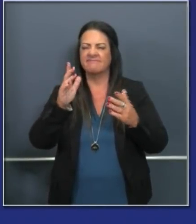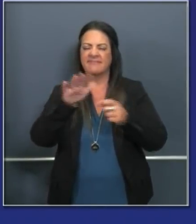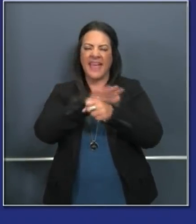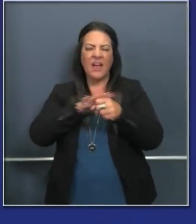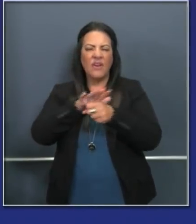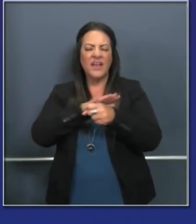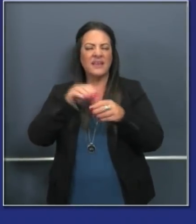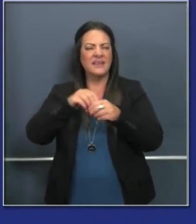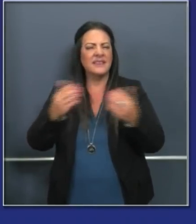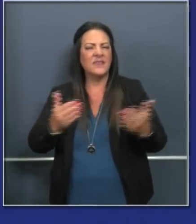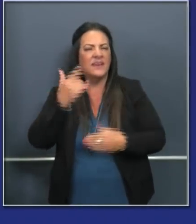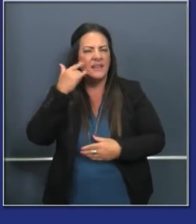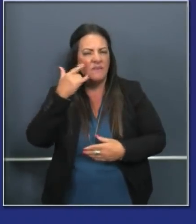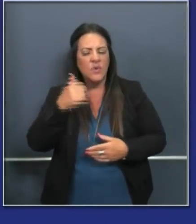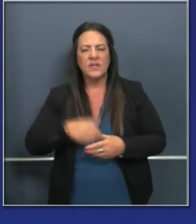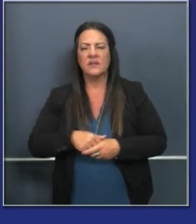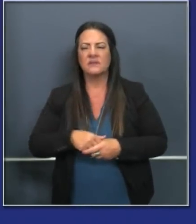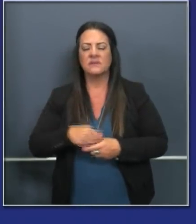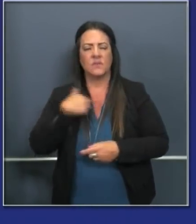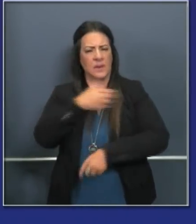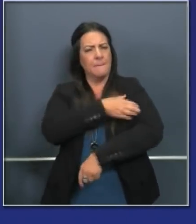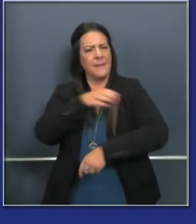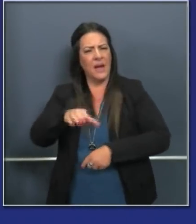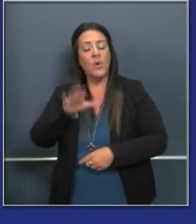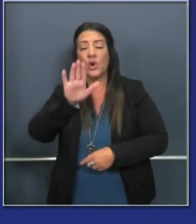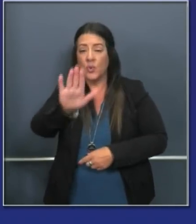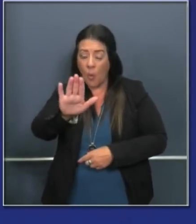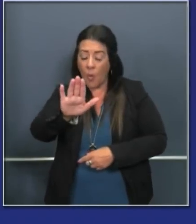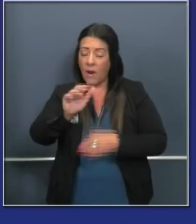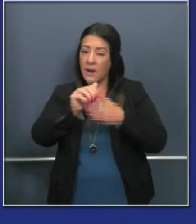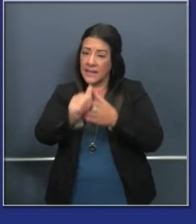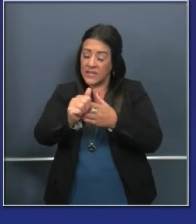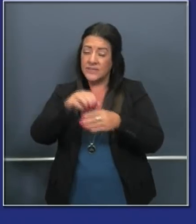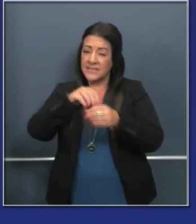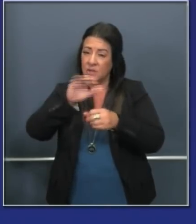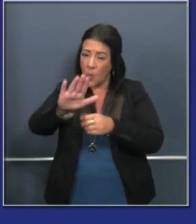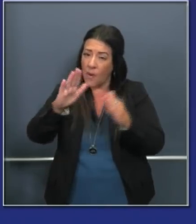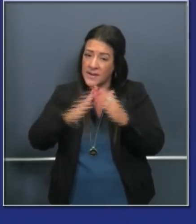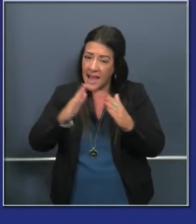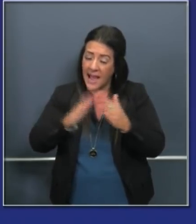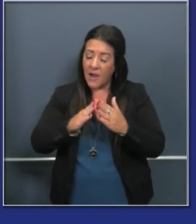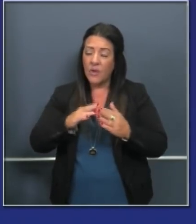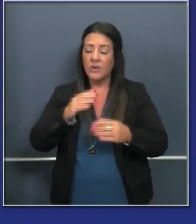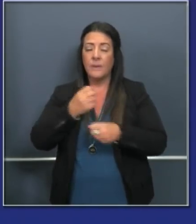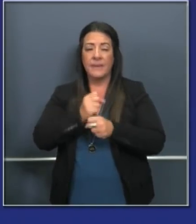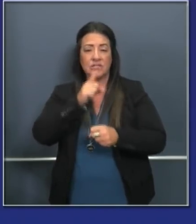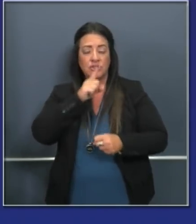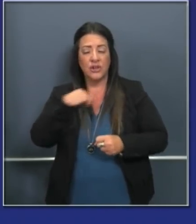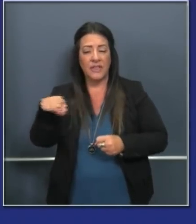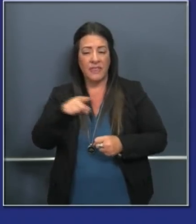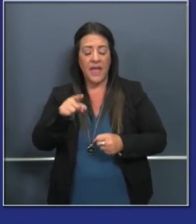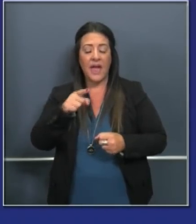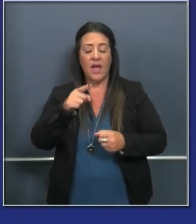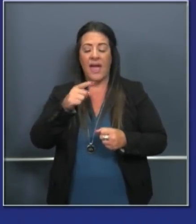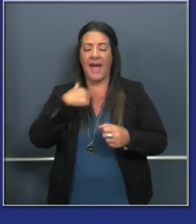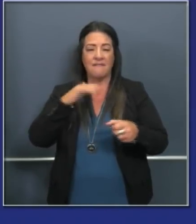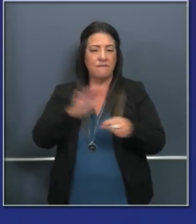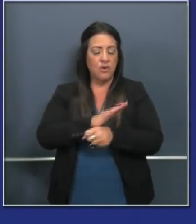HAVE CONDITIONS THAT ARE VERY DISTINCT IN DIFFERENT PARTS OF THE STATE AND AS A CONSEQUENCE. WE WANT TO POWER